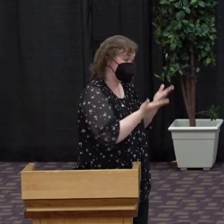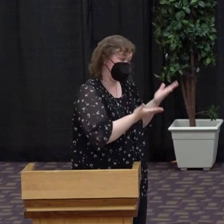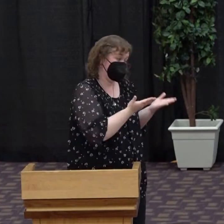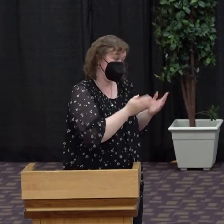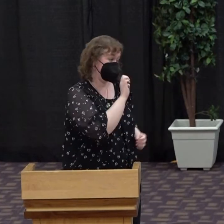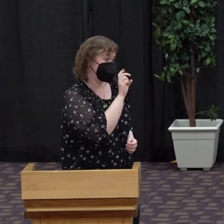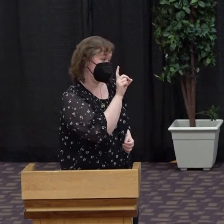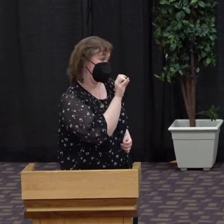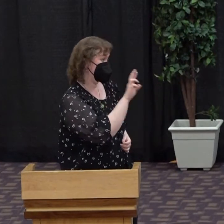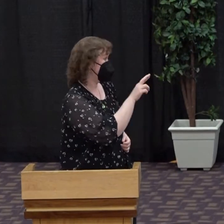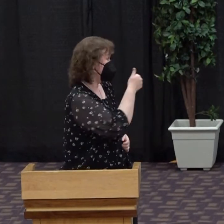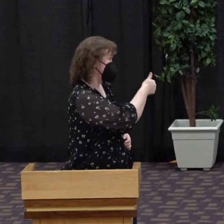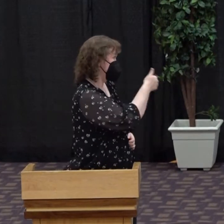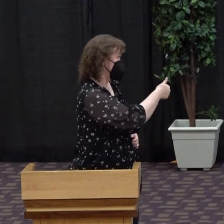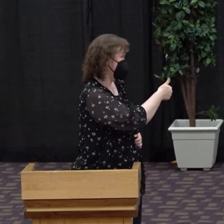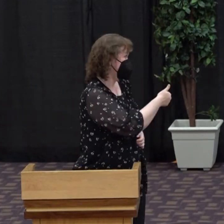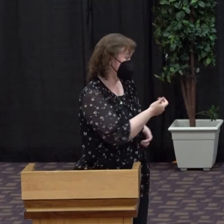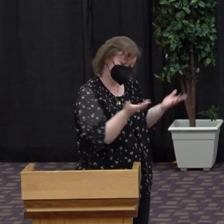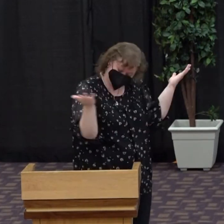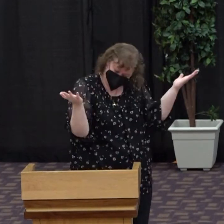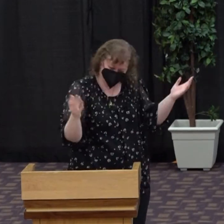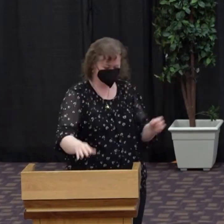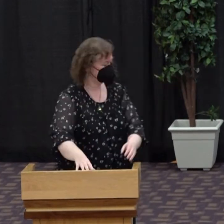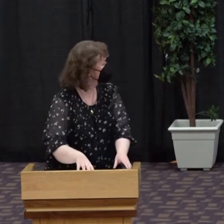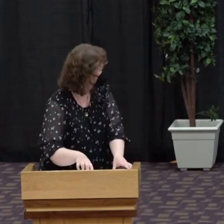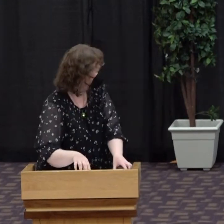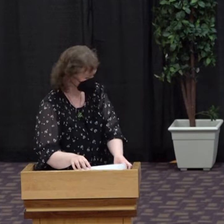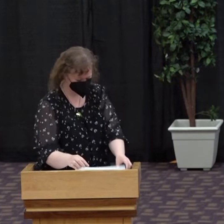And you will have a very successful future. Maybe as an editor, yourself. Maybe.